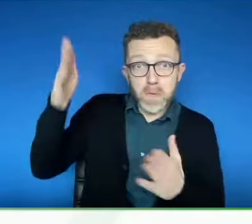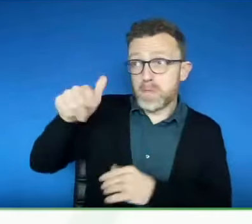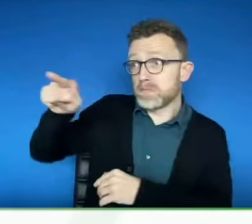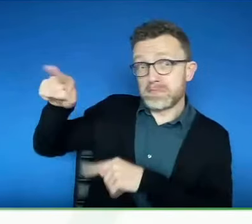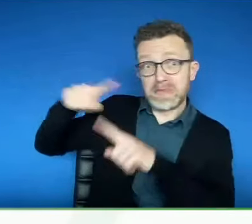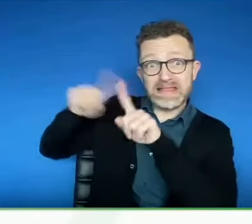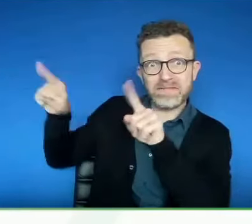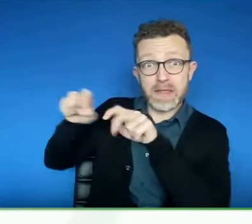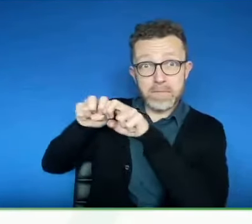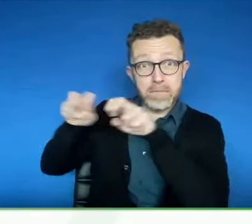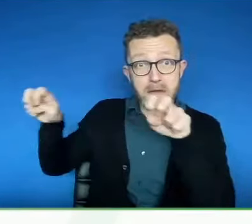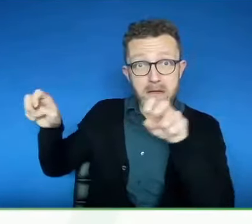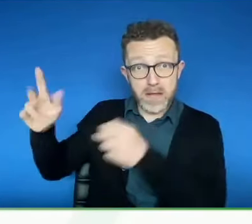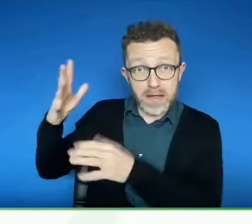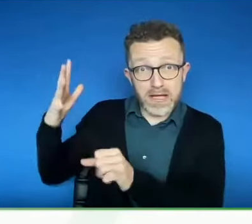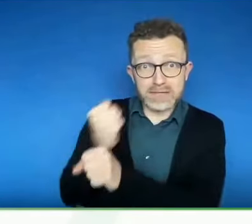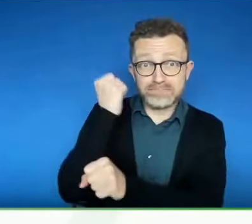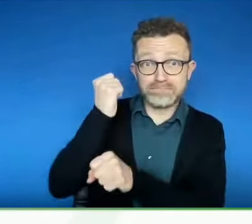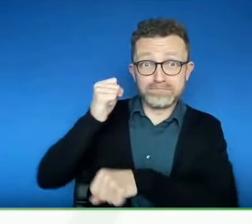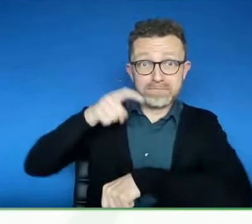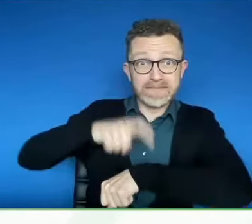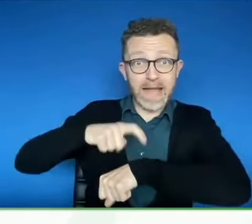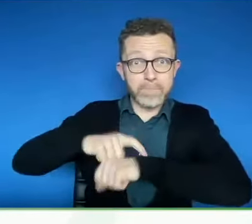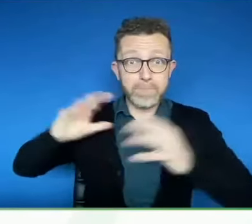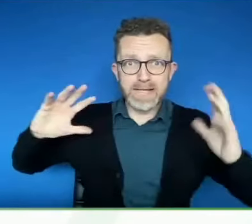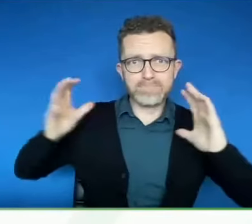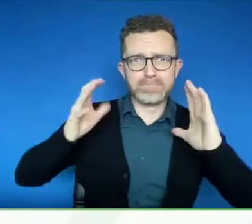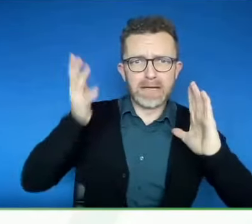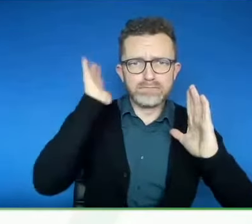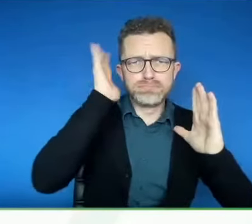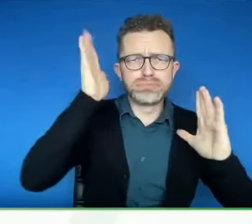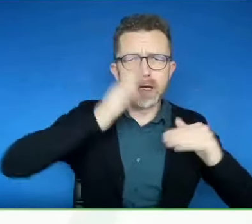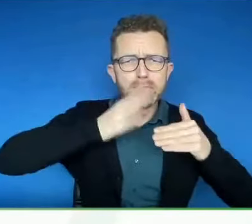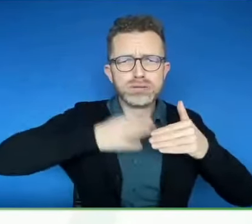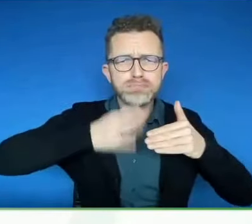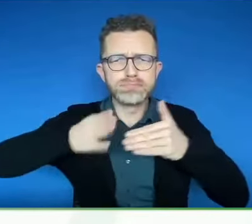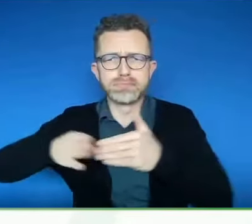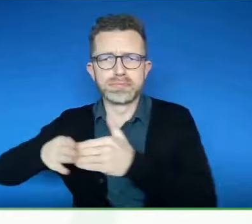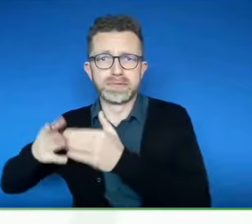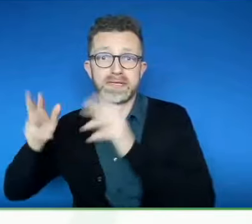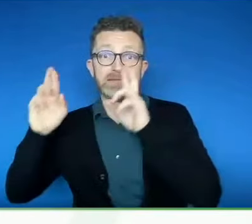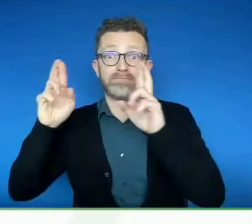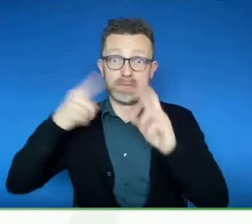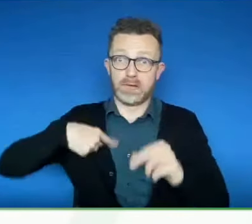disability points are there and disabled people have challenges but also have strengths and have power.